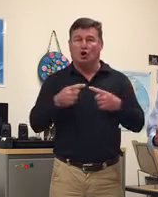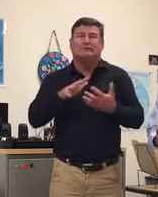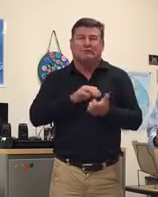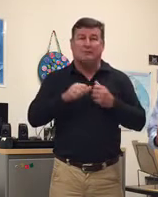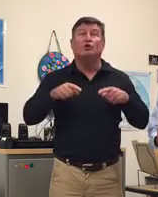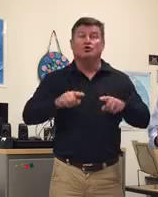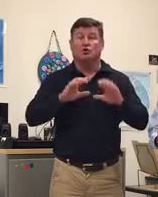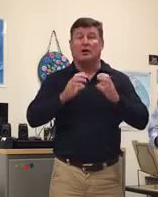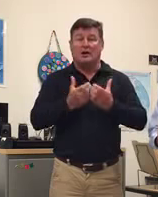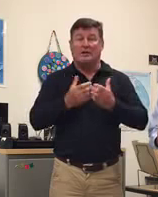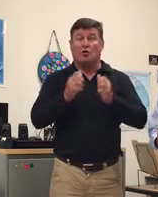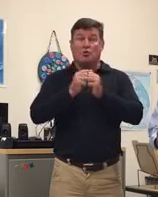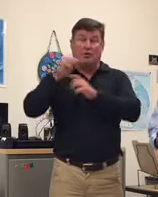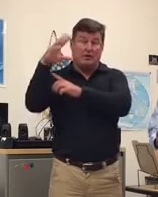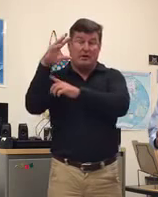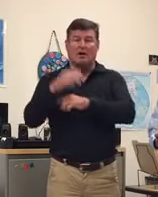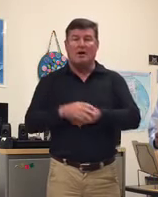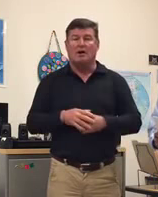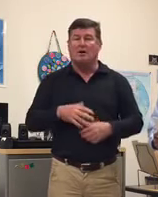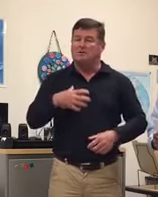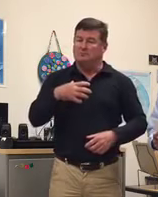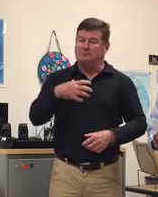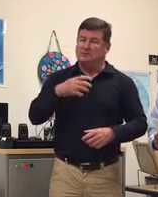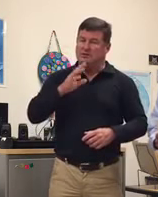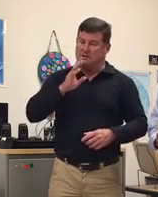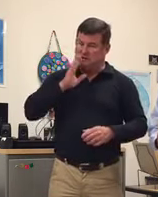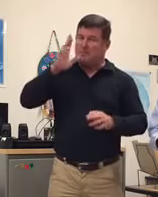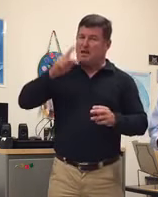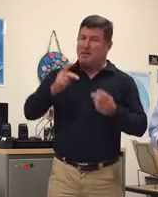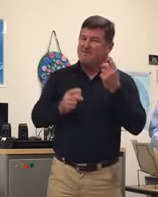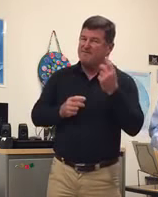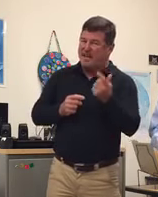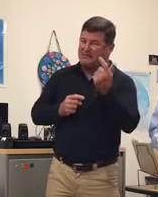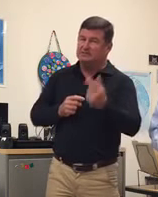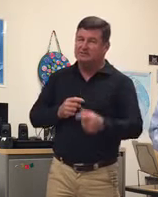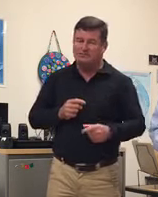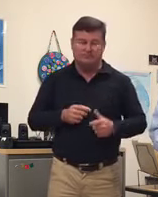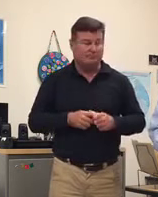in a Texas classroom that is subject to surveillance, you need to act promptly.